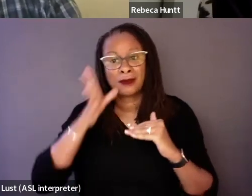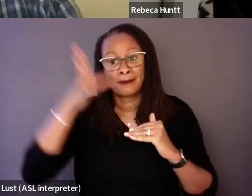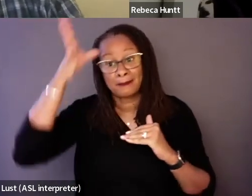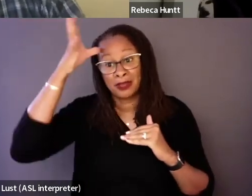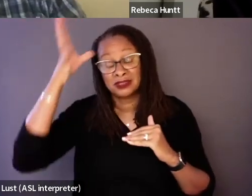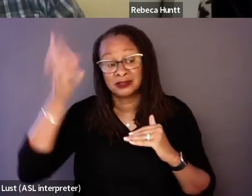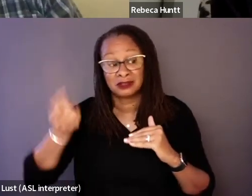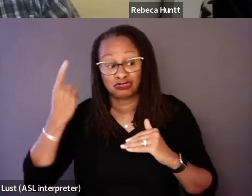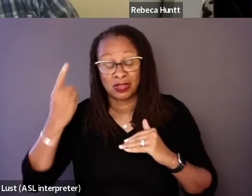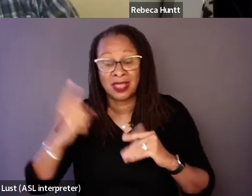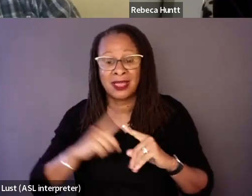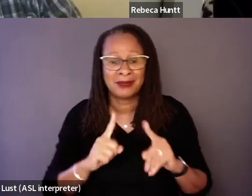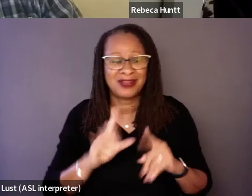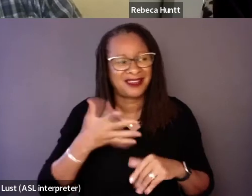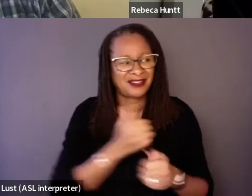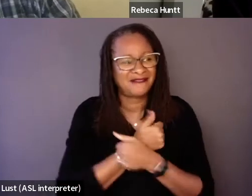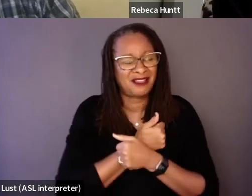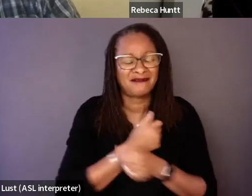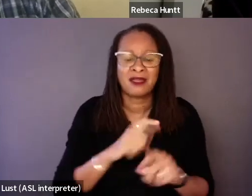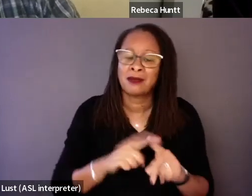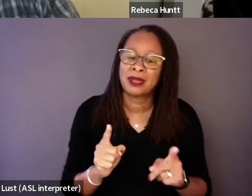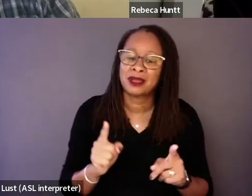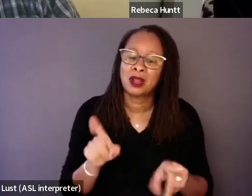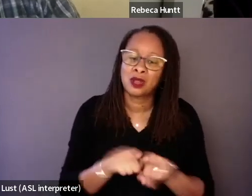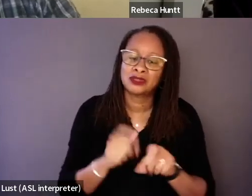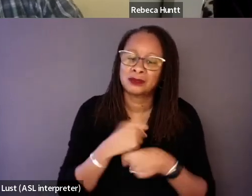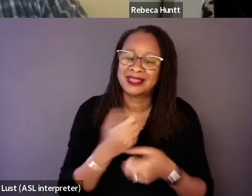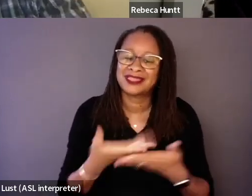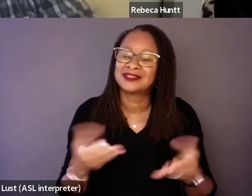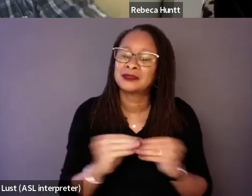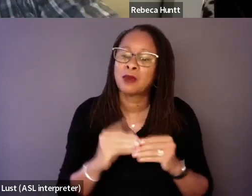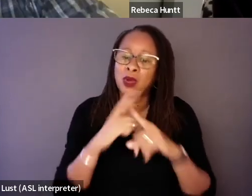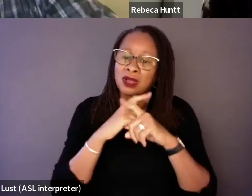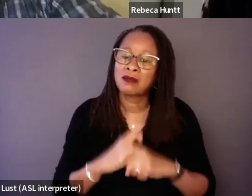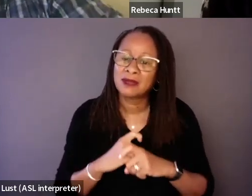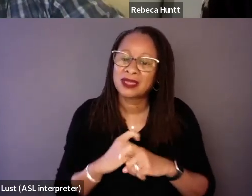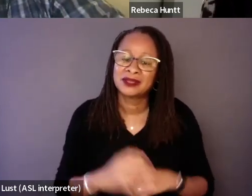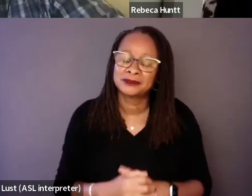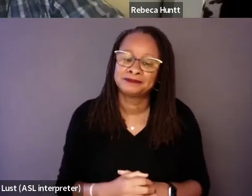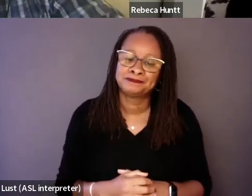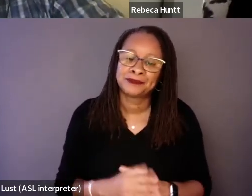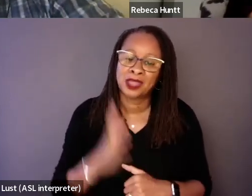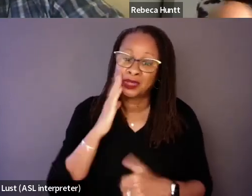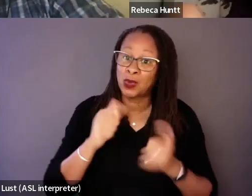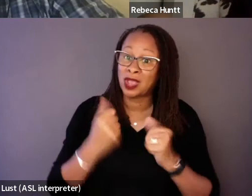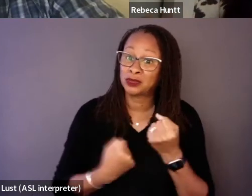But it's also -- it's also -- it makes things more complicated in terms of like knowing how to support me in that way.